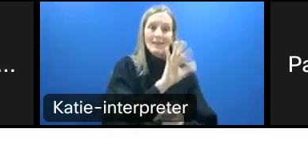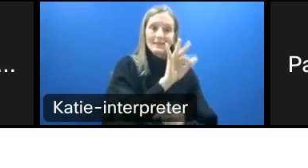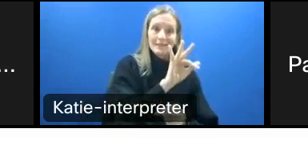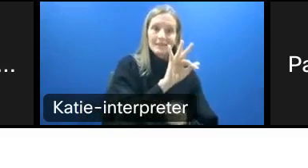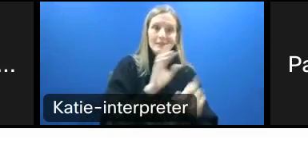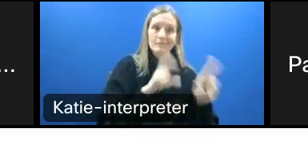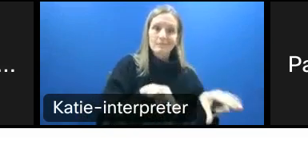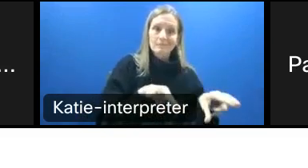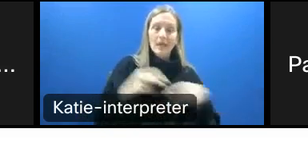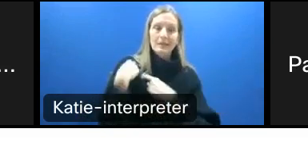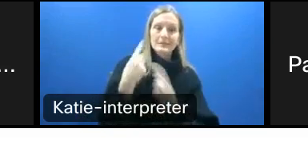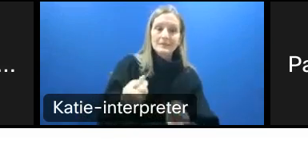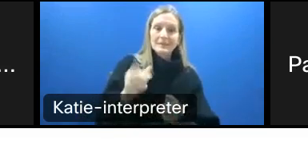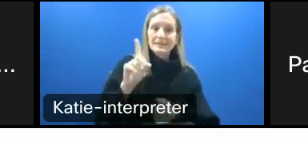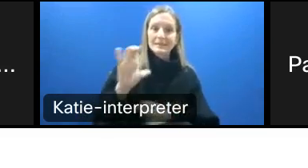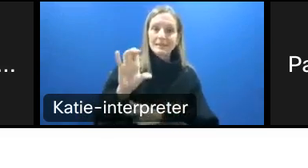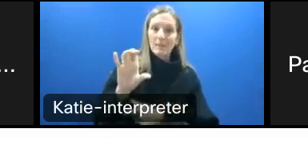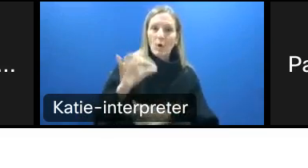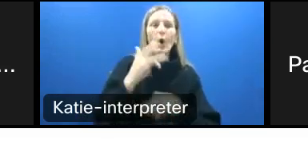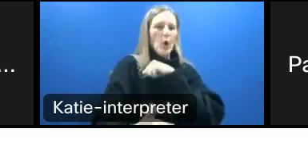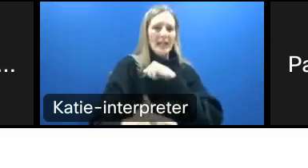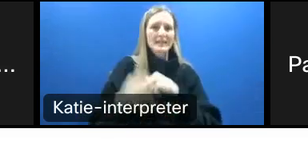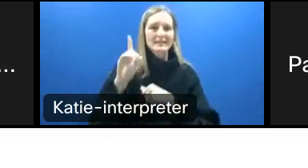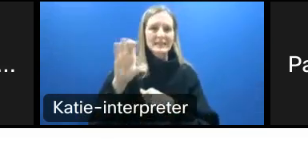Since December early since early December 2021.